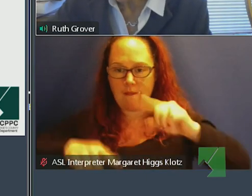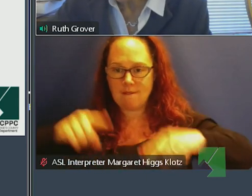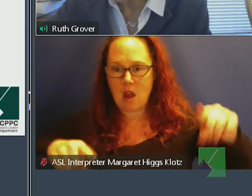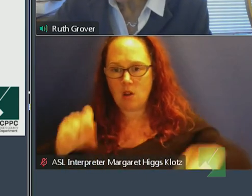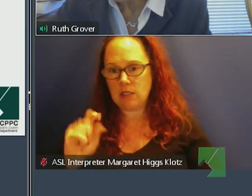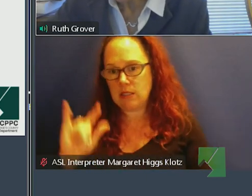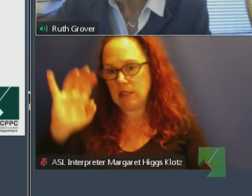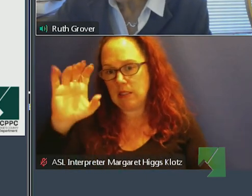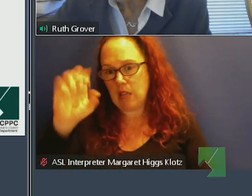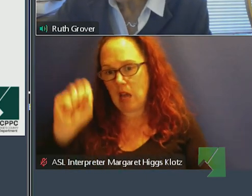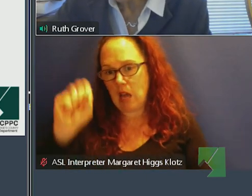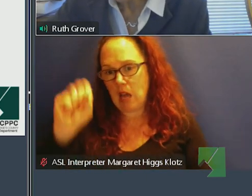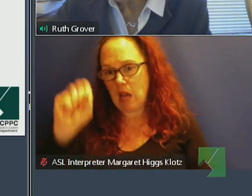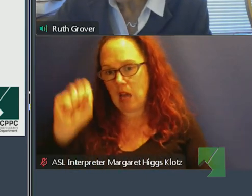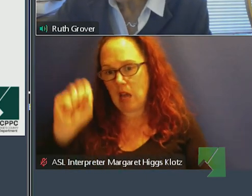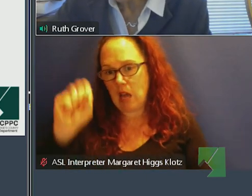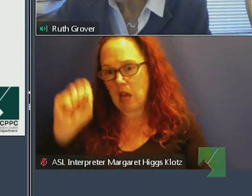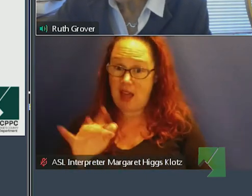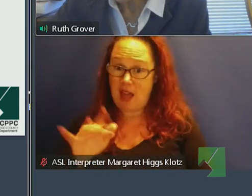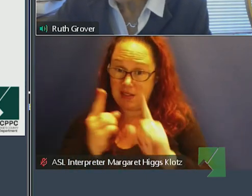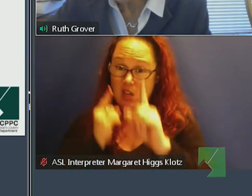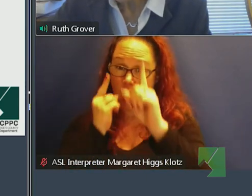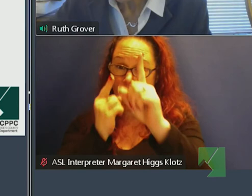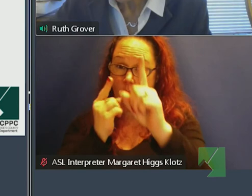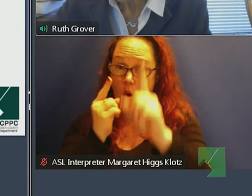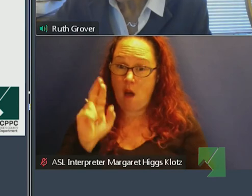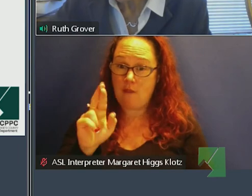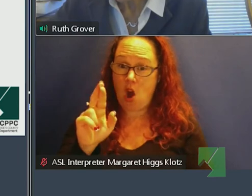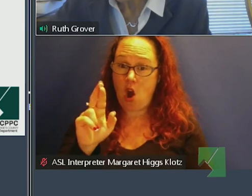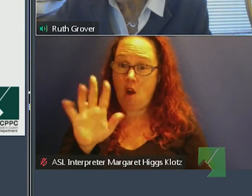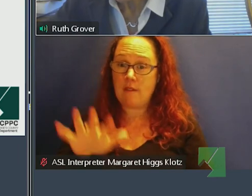The main land use purposes of the RCMP five zone X expressed